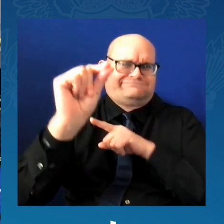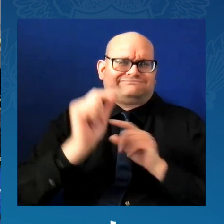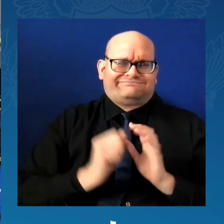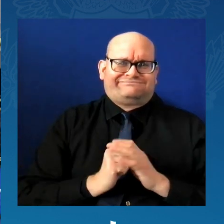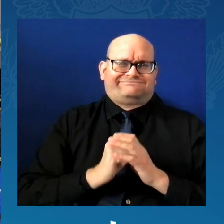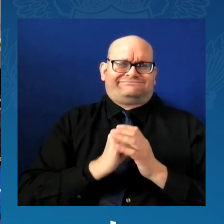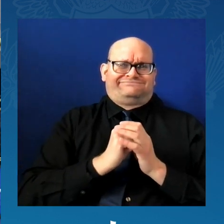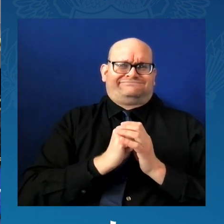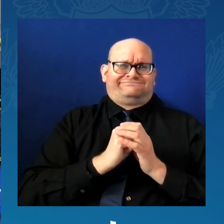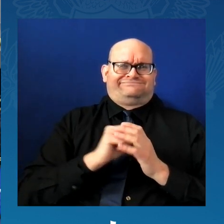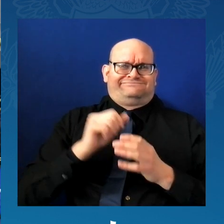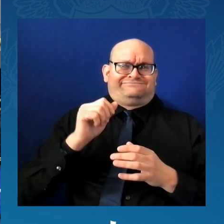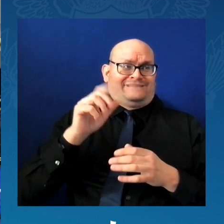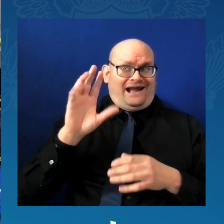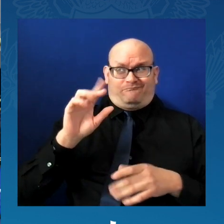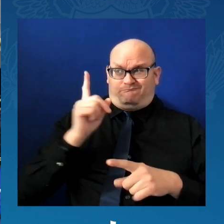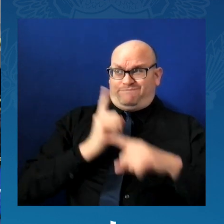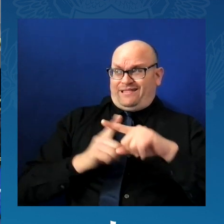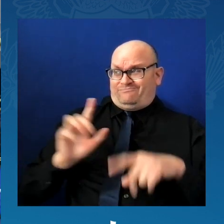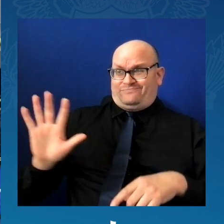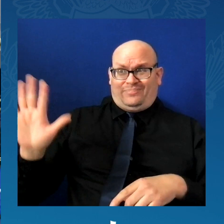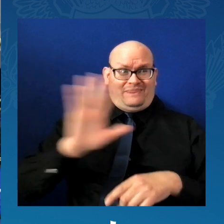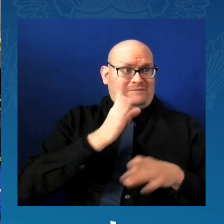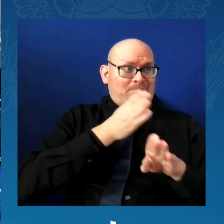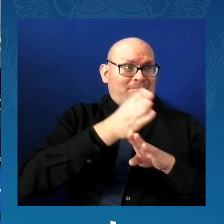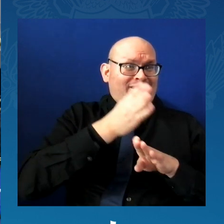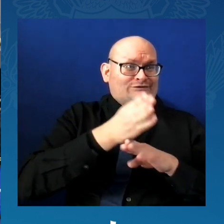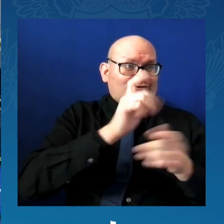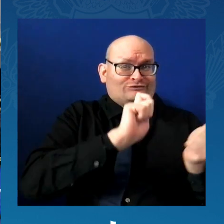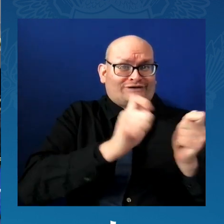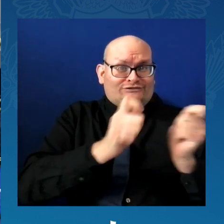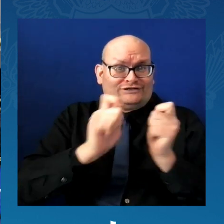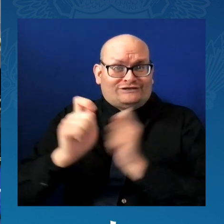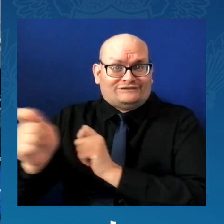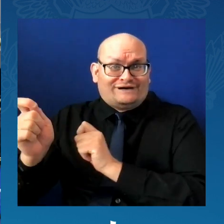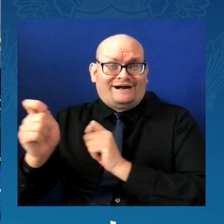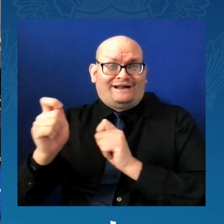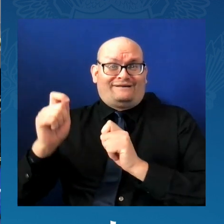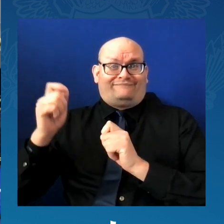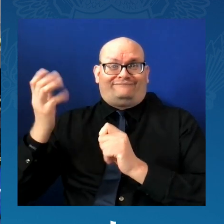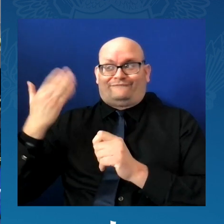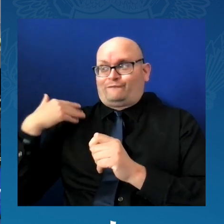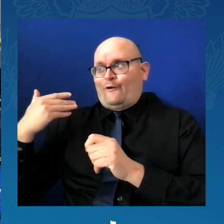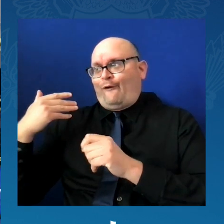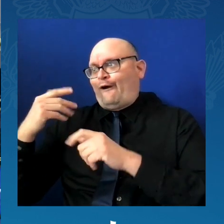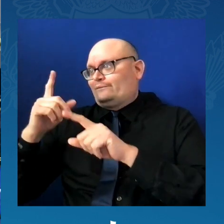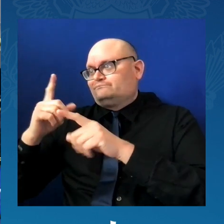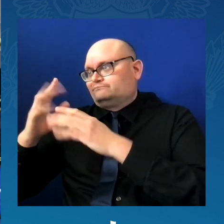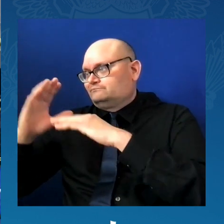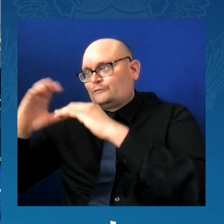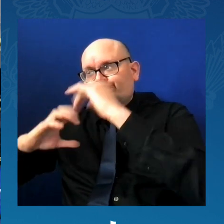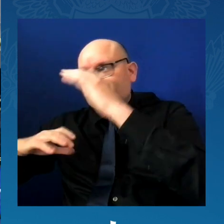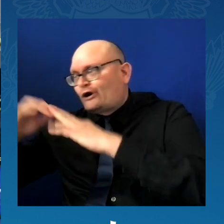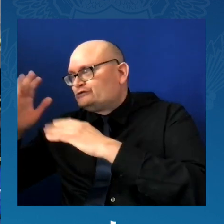going from construction, science and architecture to major, such as aerospace, engineering and astrophysics. And I'm happy to say that they just started